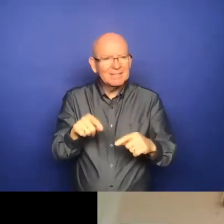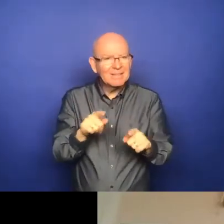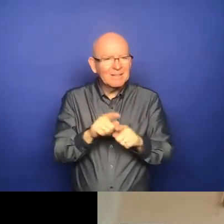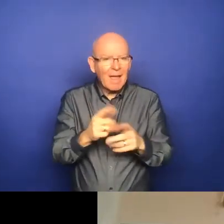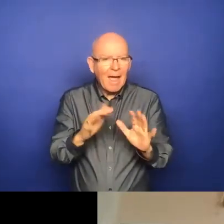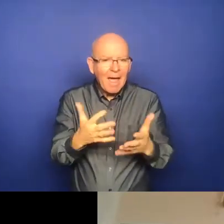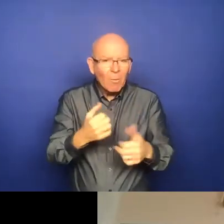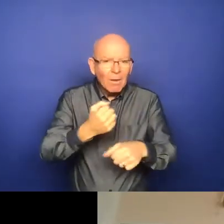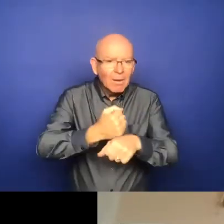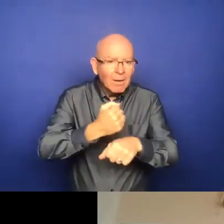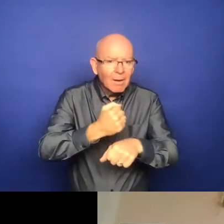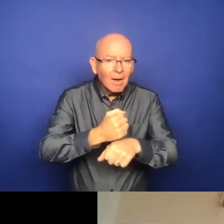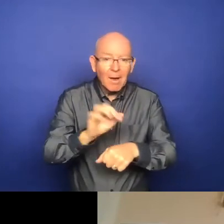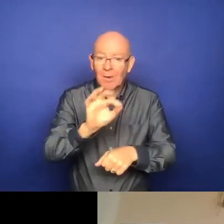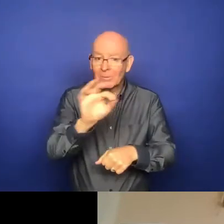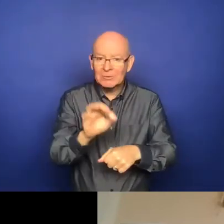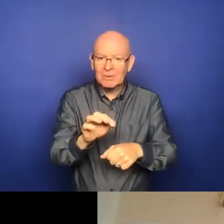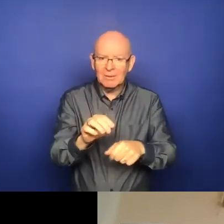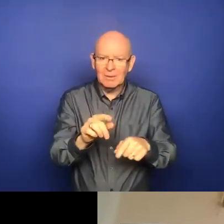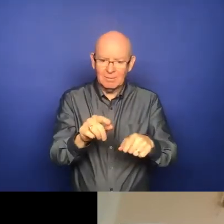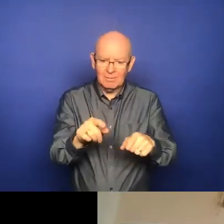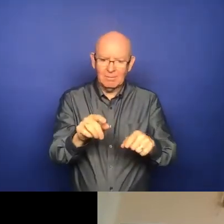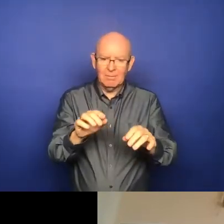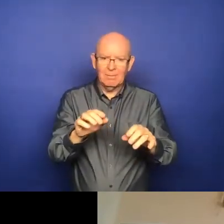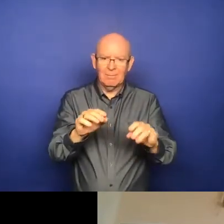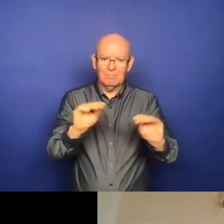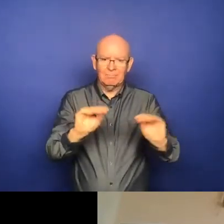collection agent, whoever that might be, might incorporate a